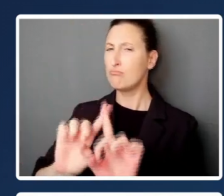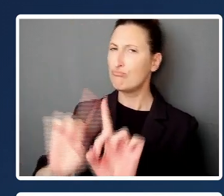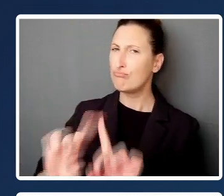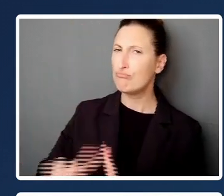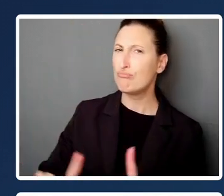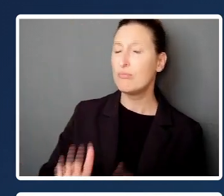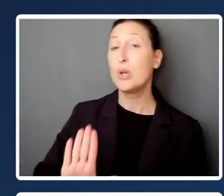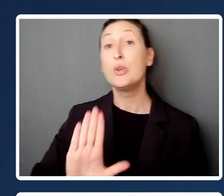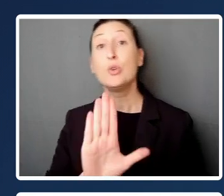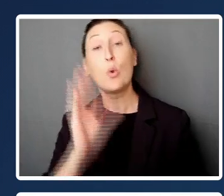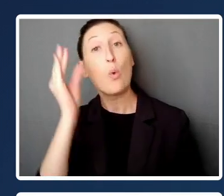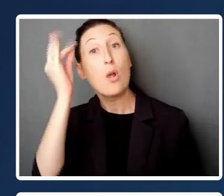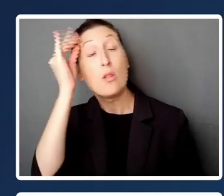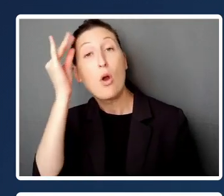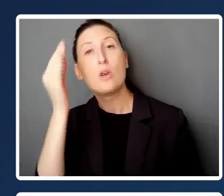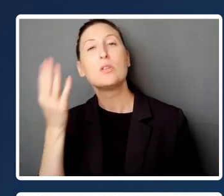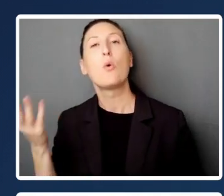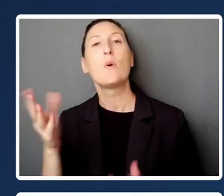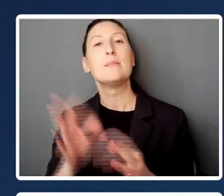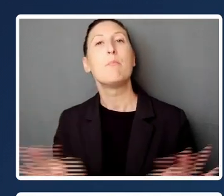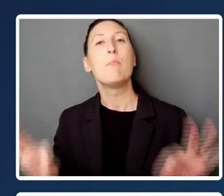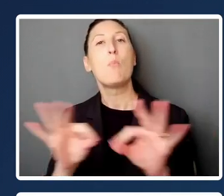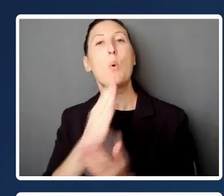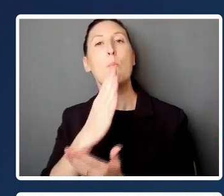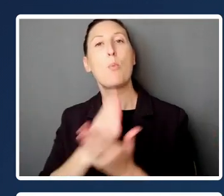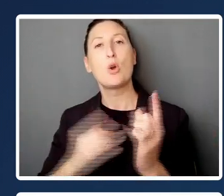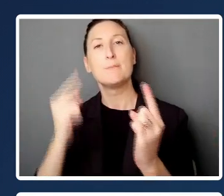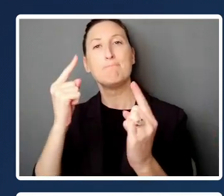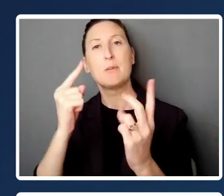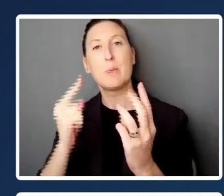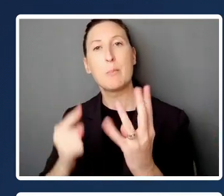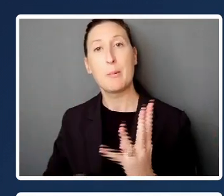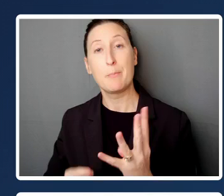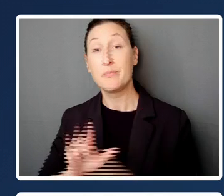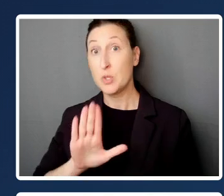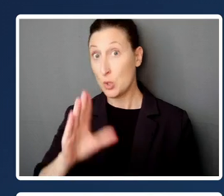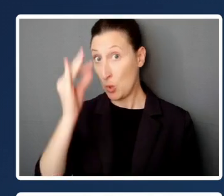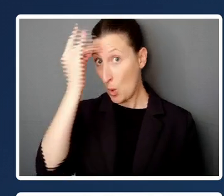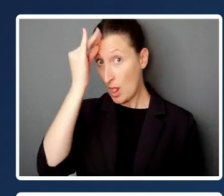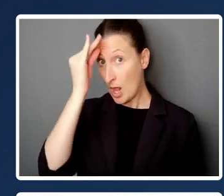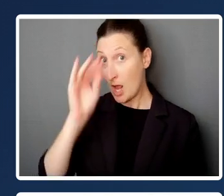key components. And as you are putting your thoughts on that into the chat, I will hand